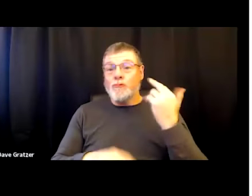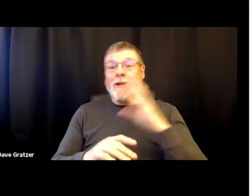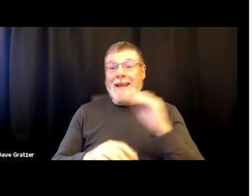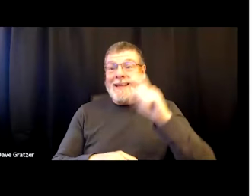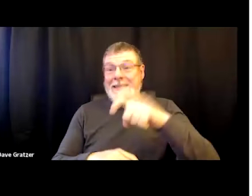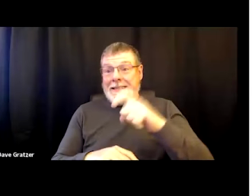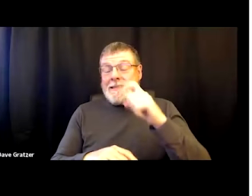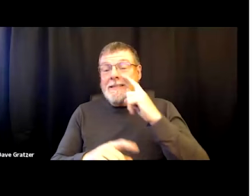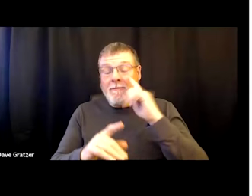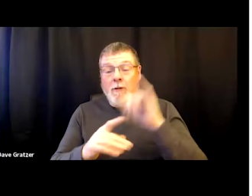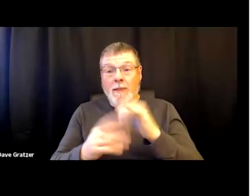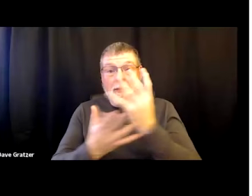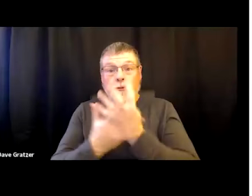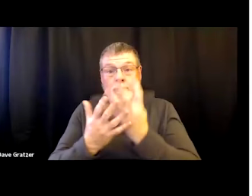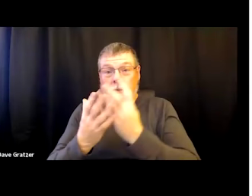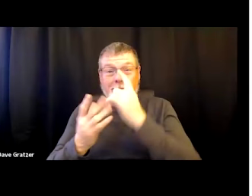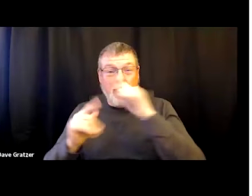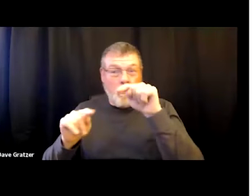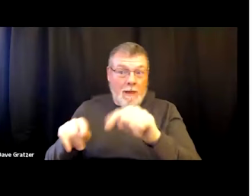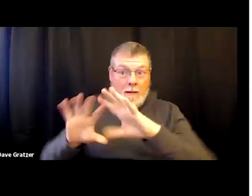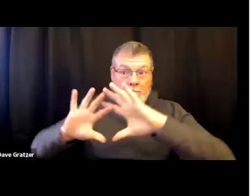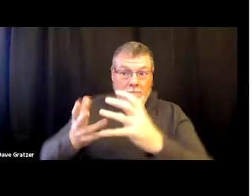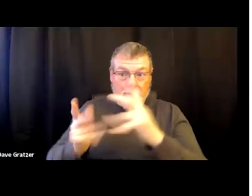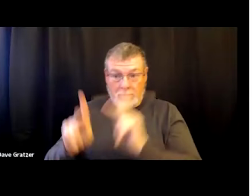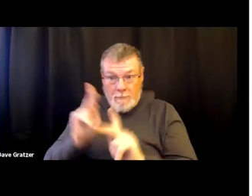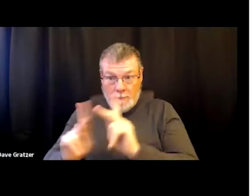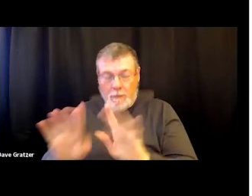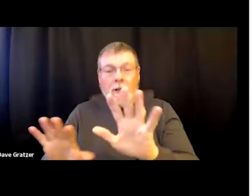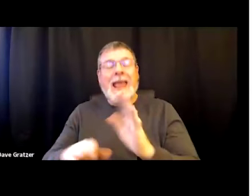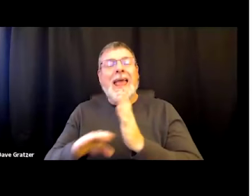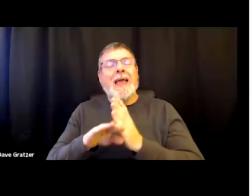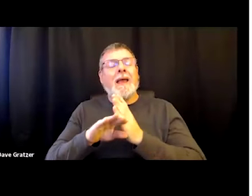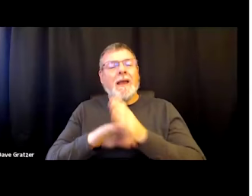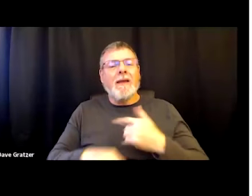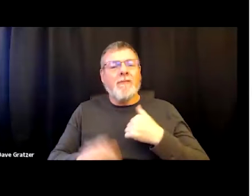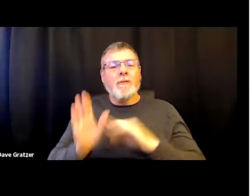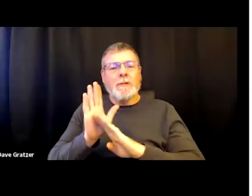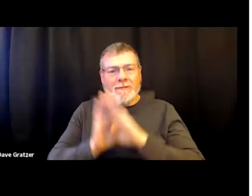risk screening for this population. And after we developed a good reentry plan